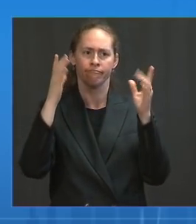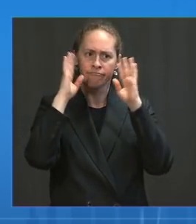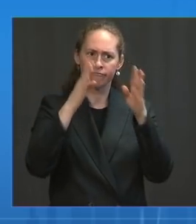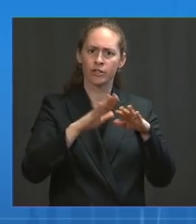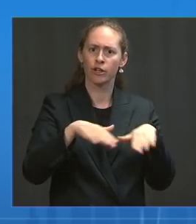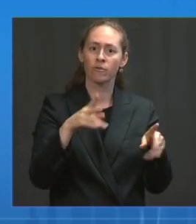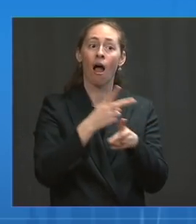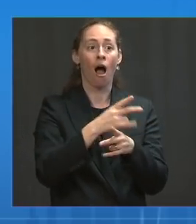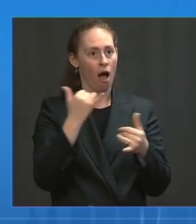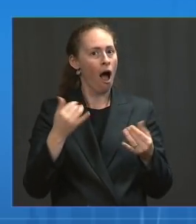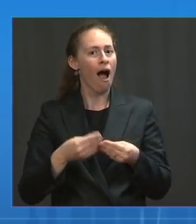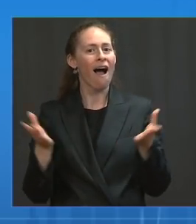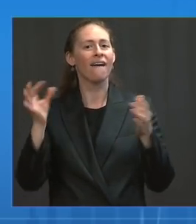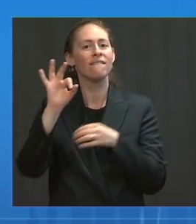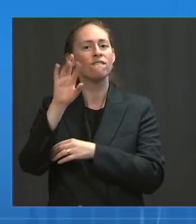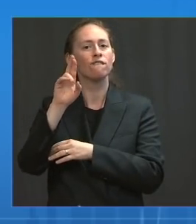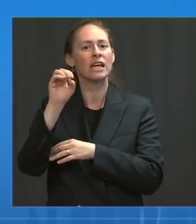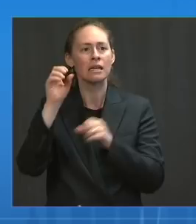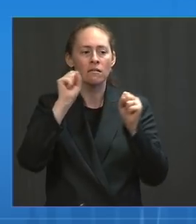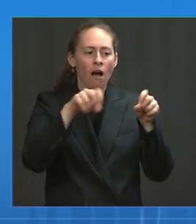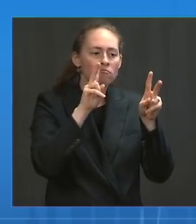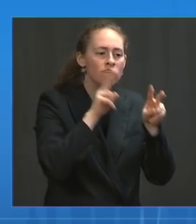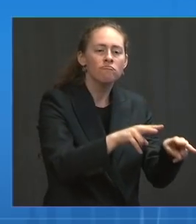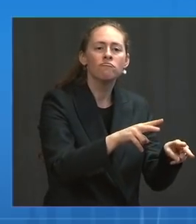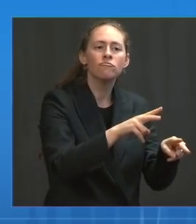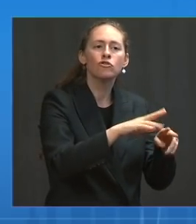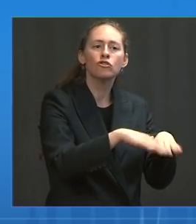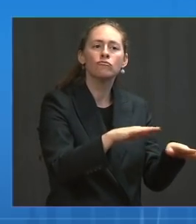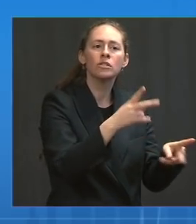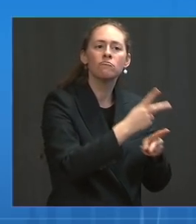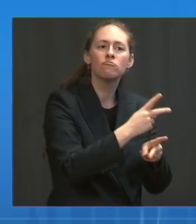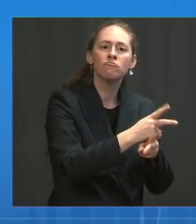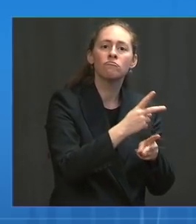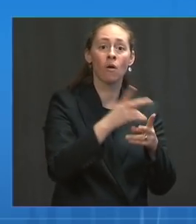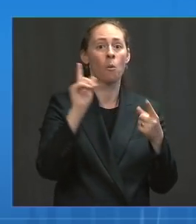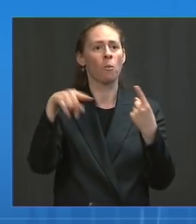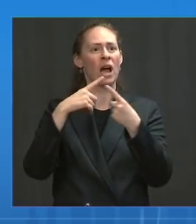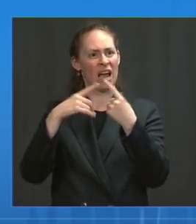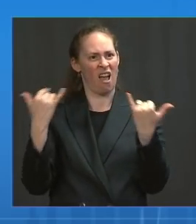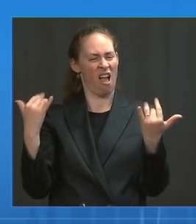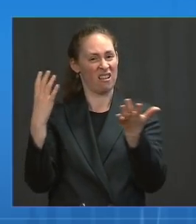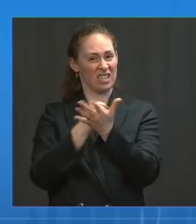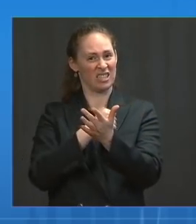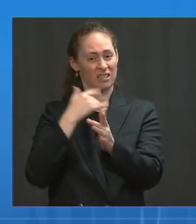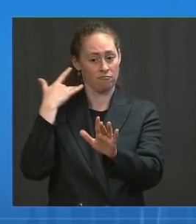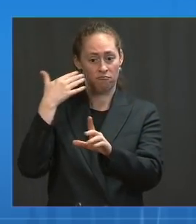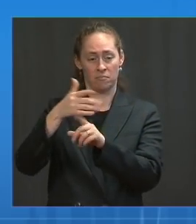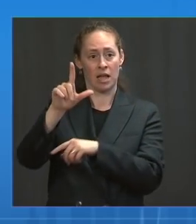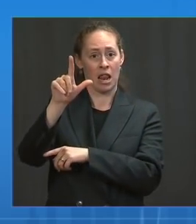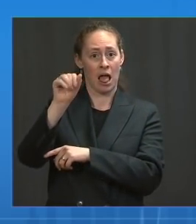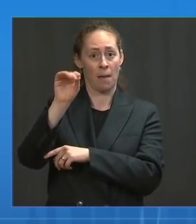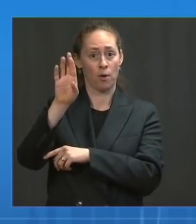getting vaccinated through Labor Day, which is September 6th, extended from their initial commitment, which was through the 4th of July.